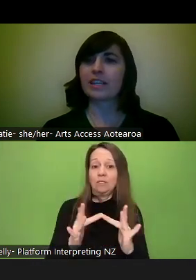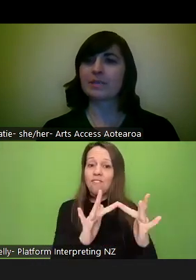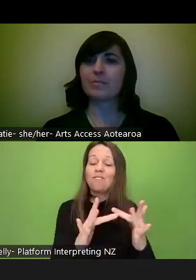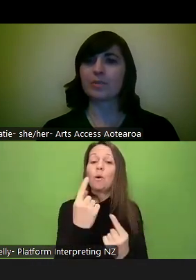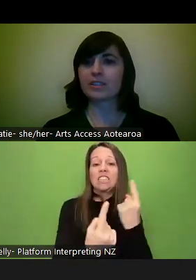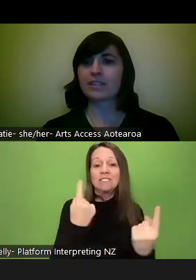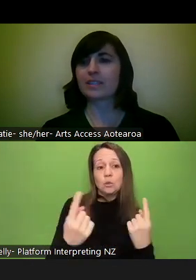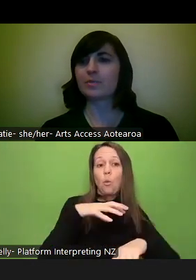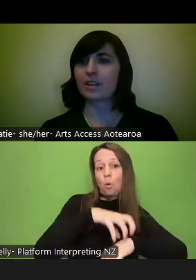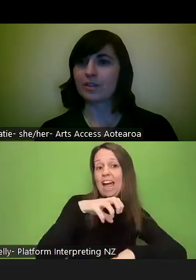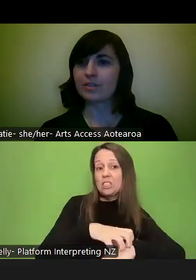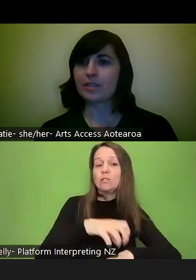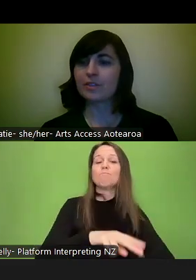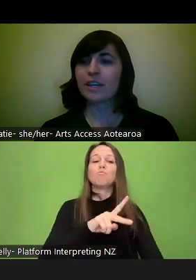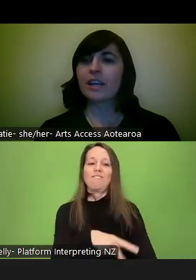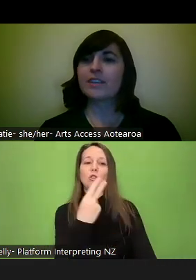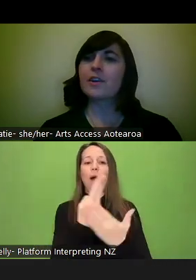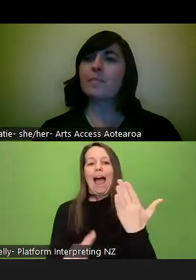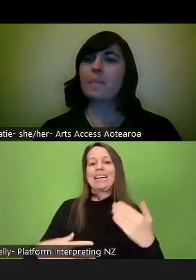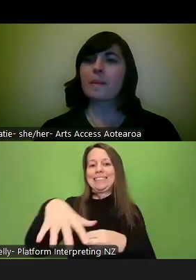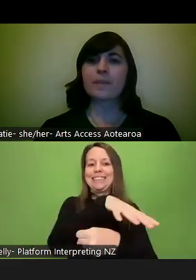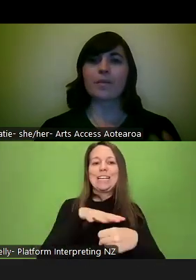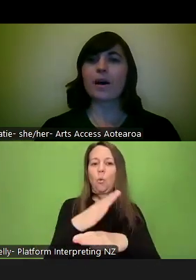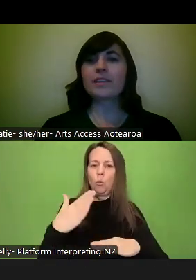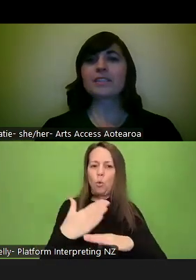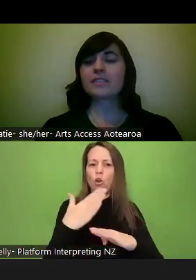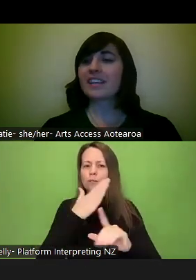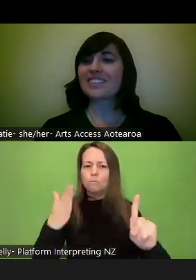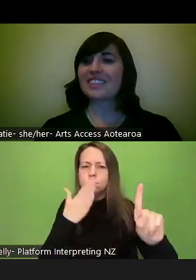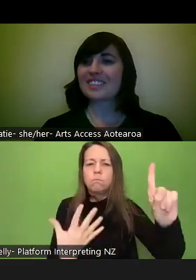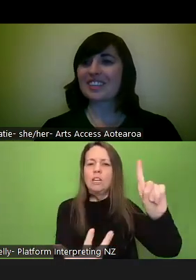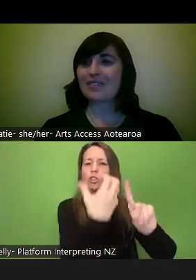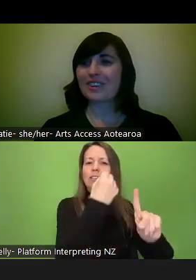to be more accessible and inclusive. So, while this session is going to